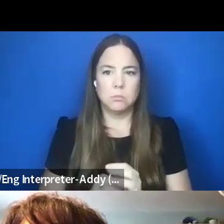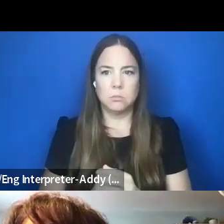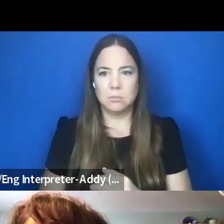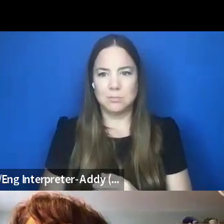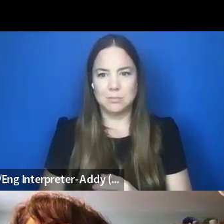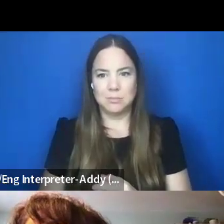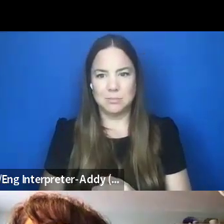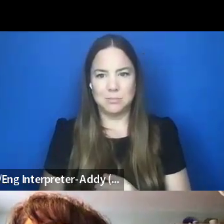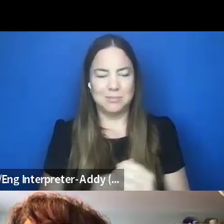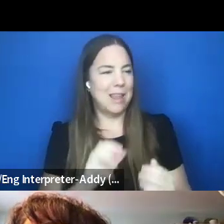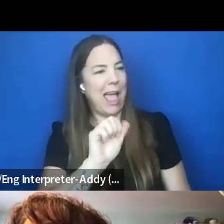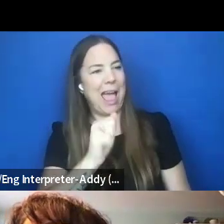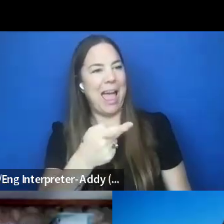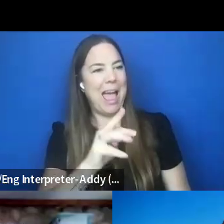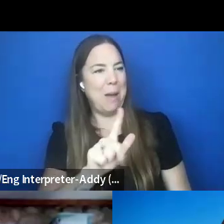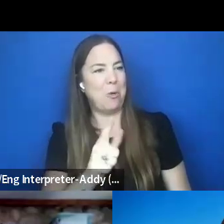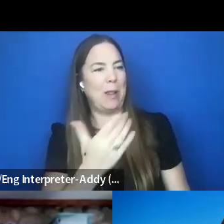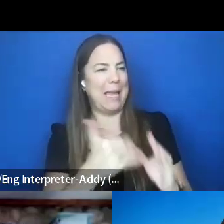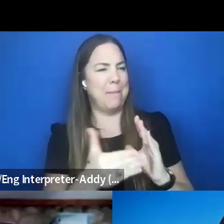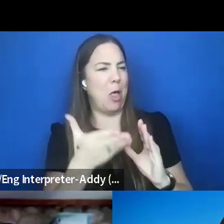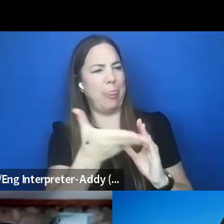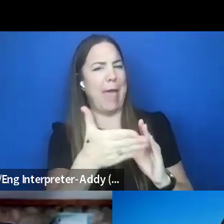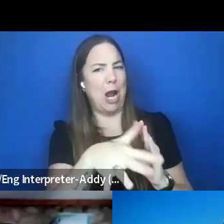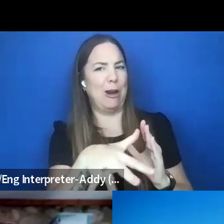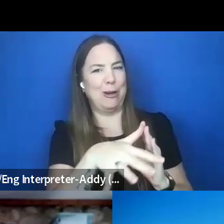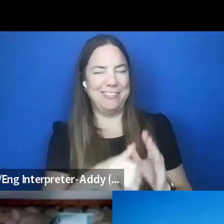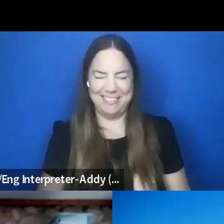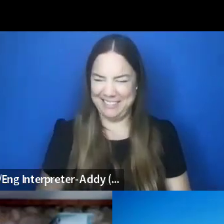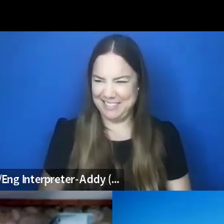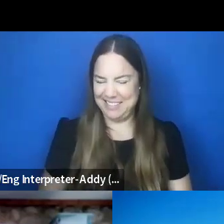Brooke Wilson: April email that's out there. Don Dew: Is there an April email out there? Probably not.